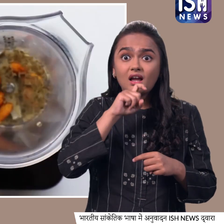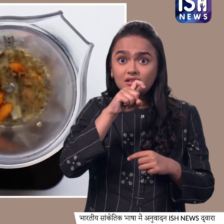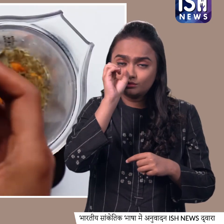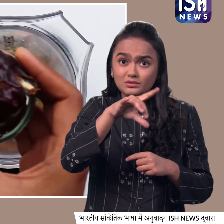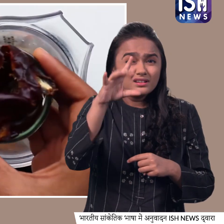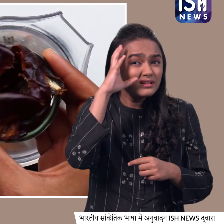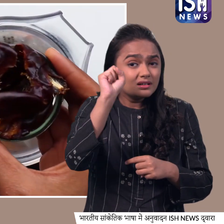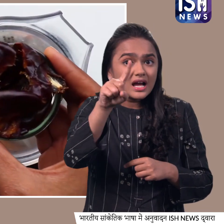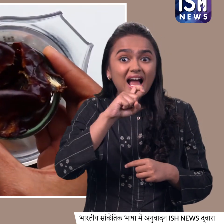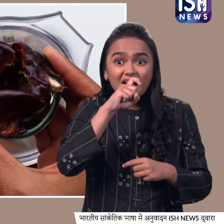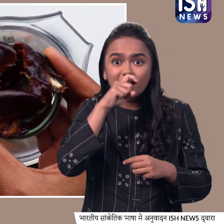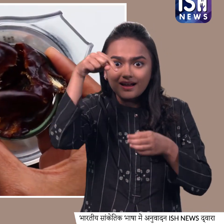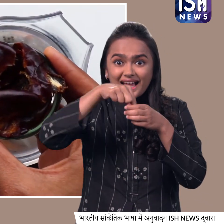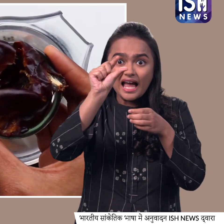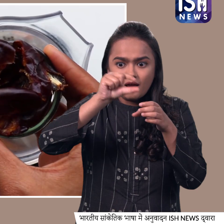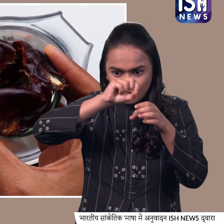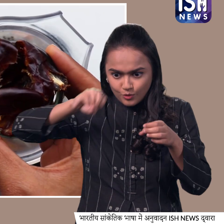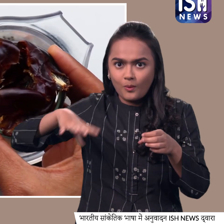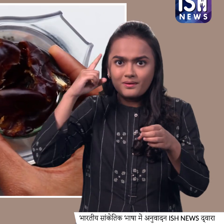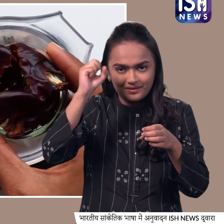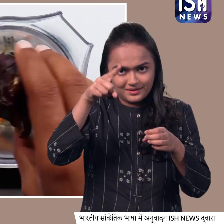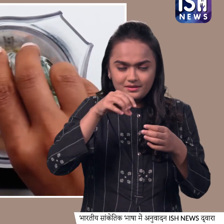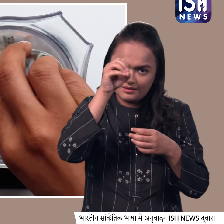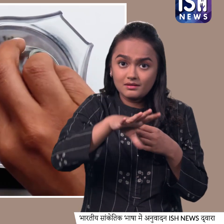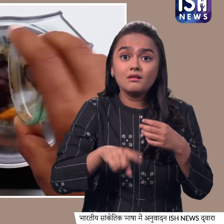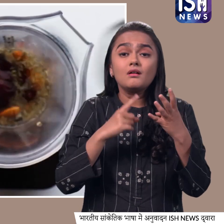4 dates, remember that you have to deseed the dates.